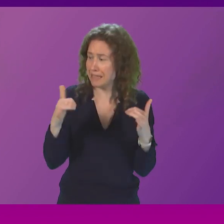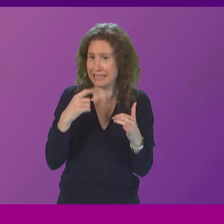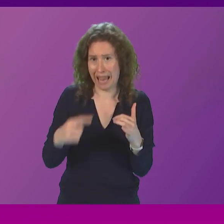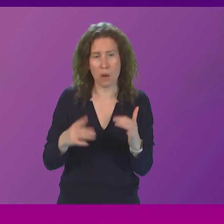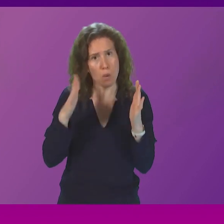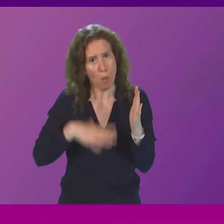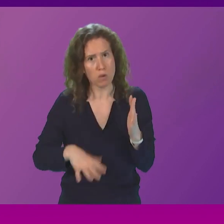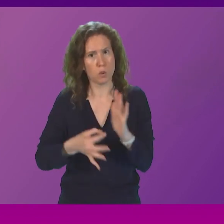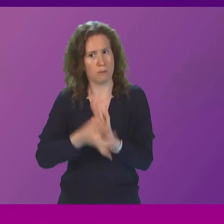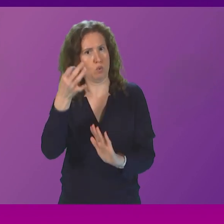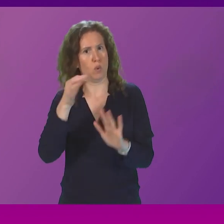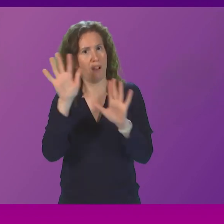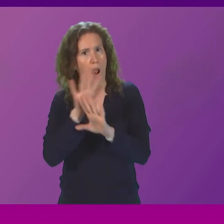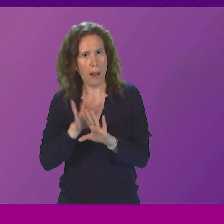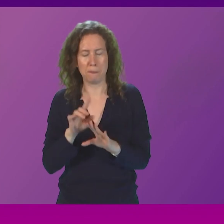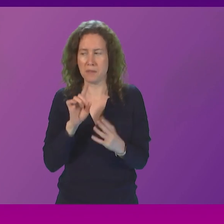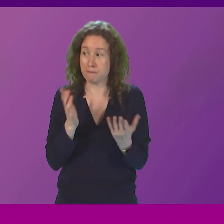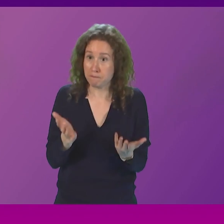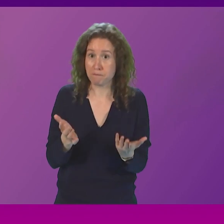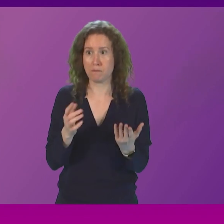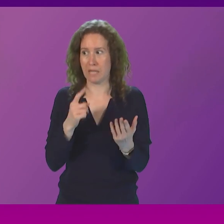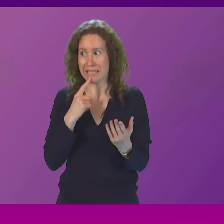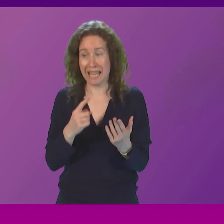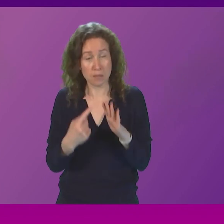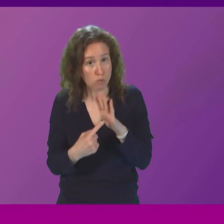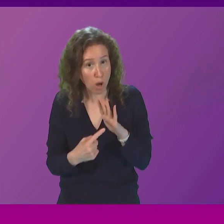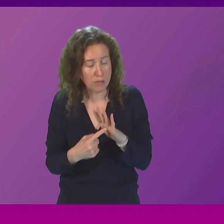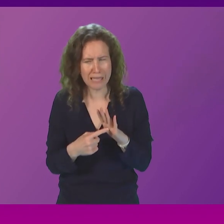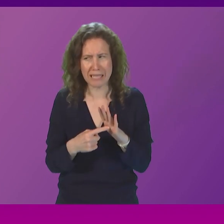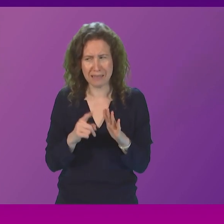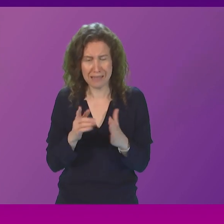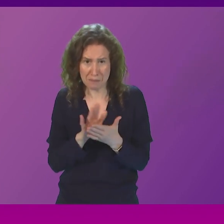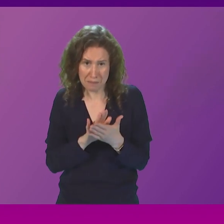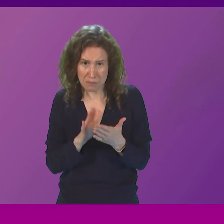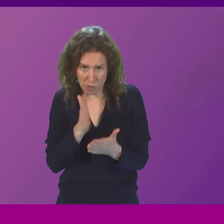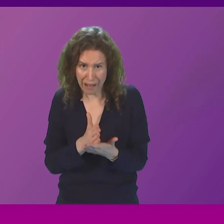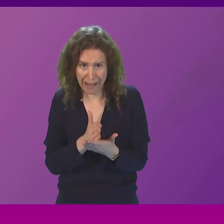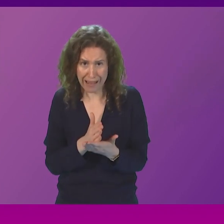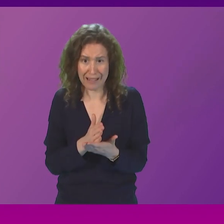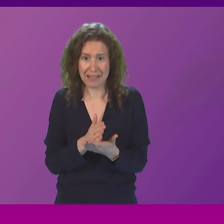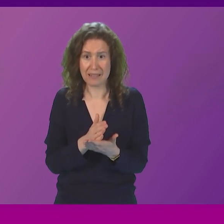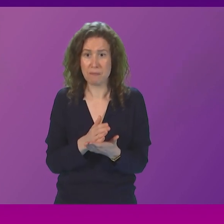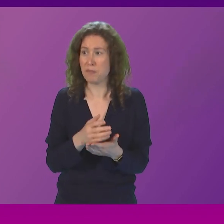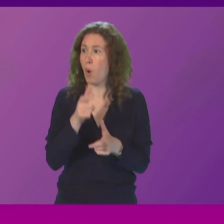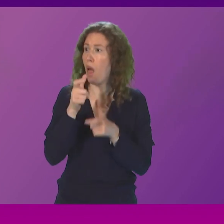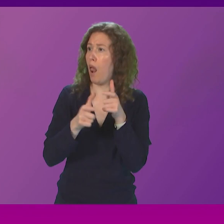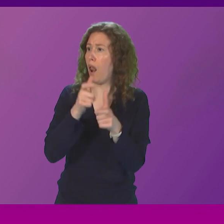an interest in and claim to say is a priority, the warm words and the rhetoric are the easy